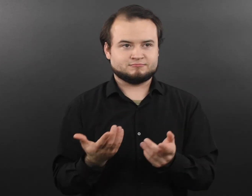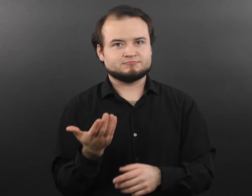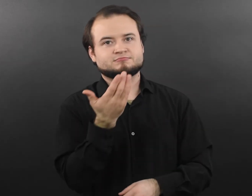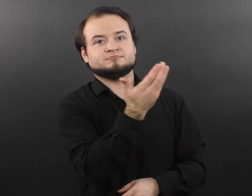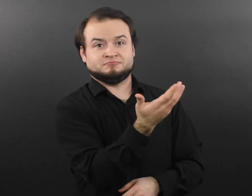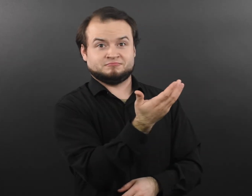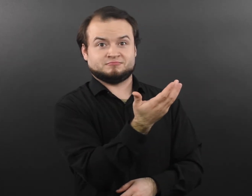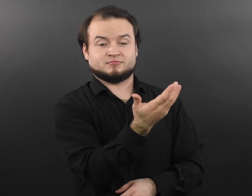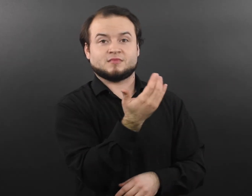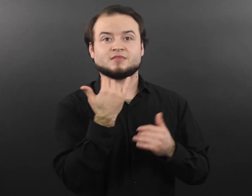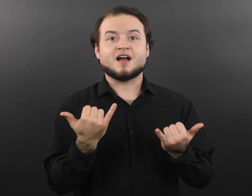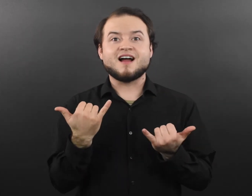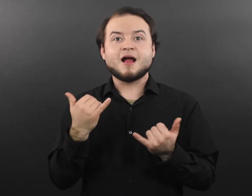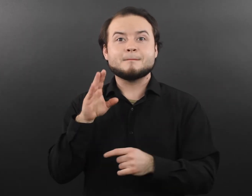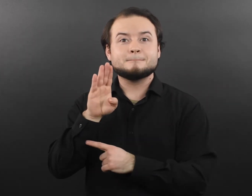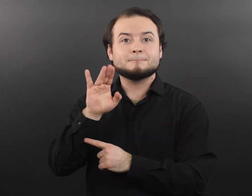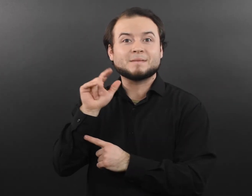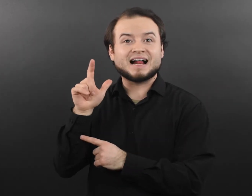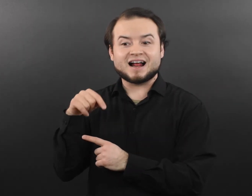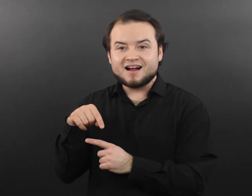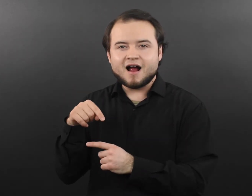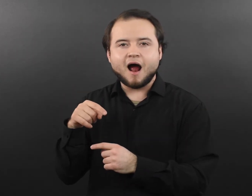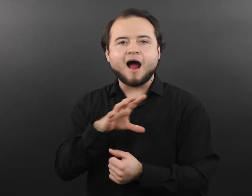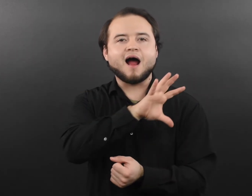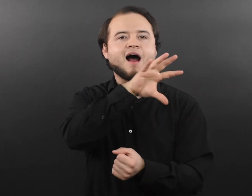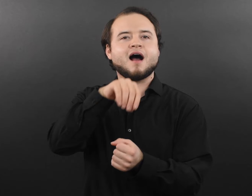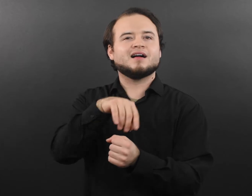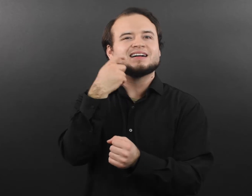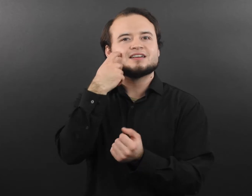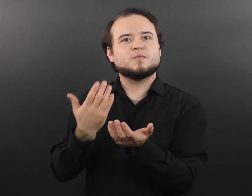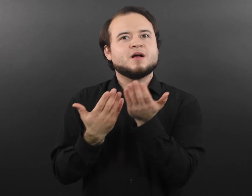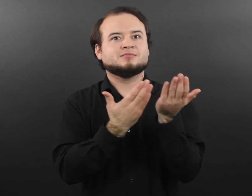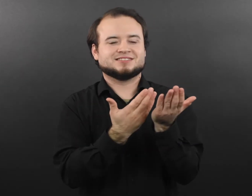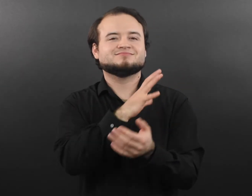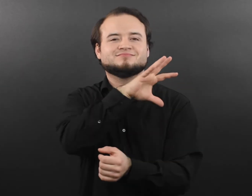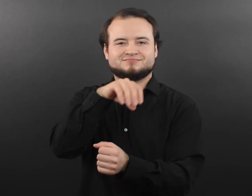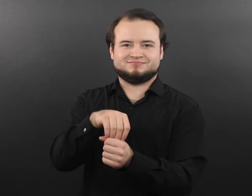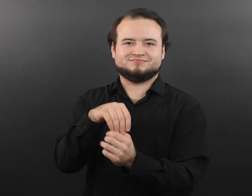legislature. This bill reflects those recommendations.